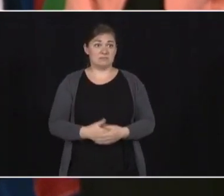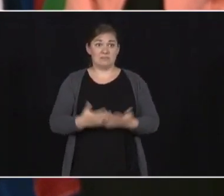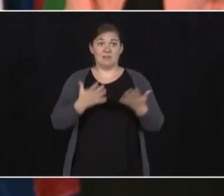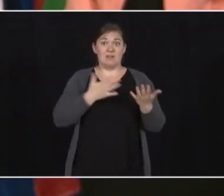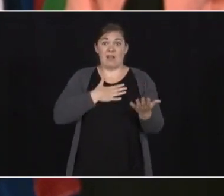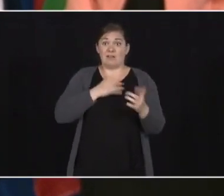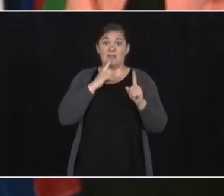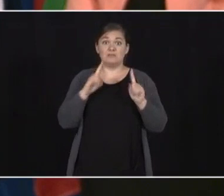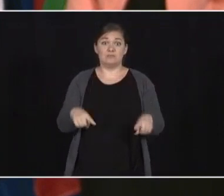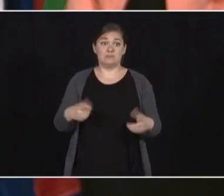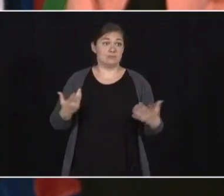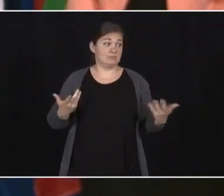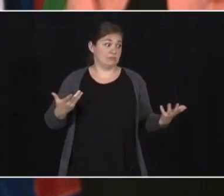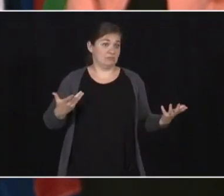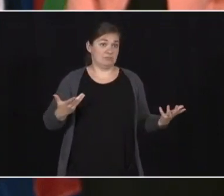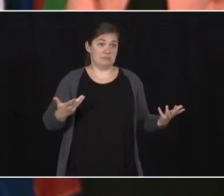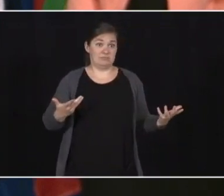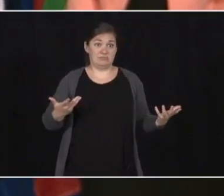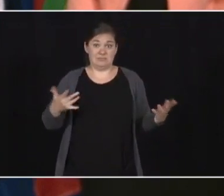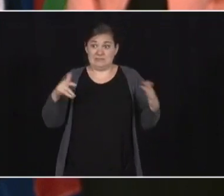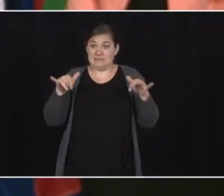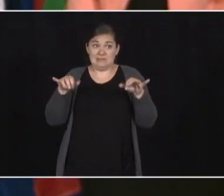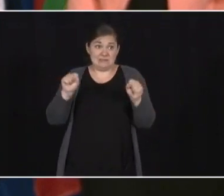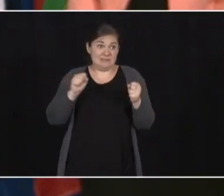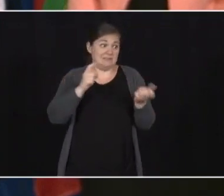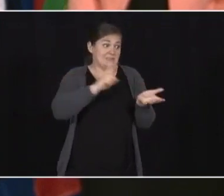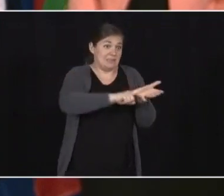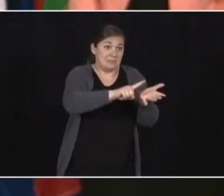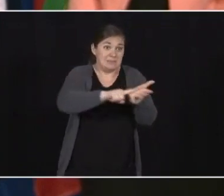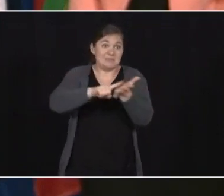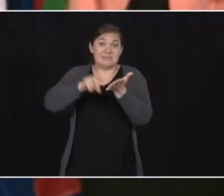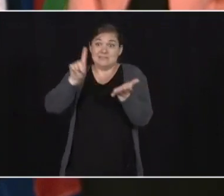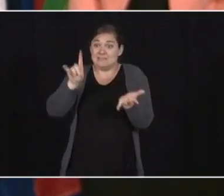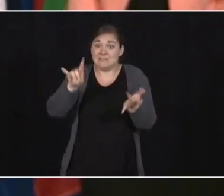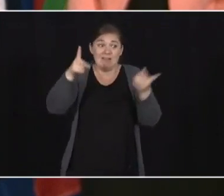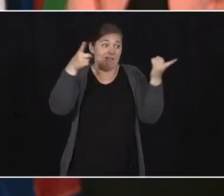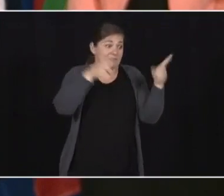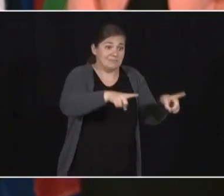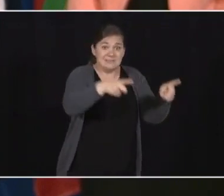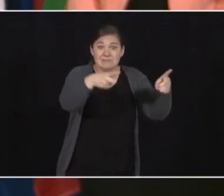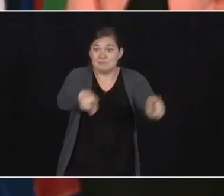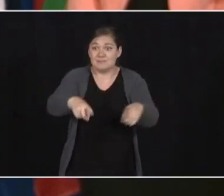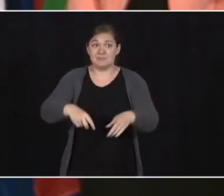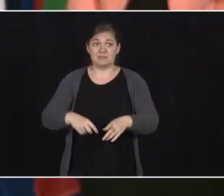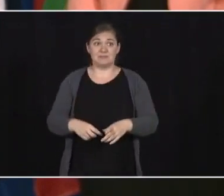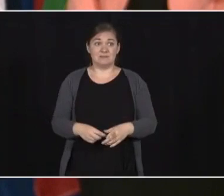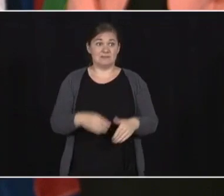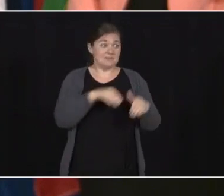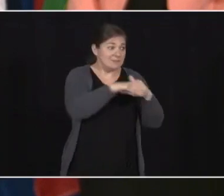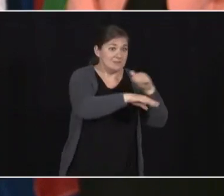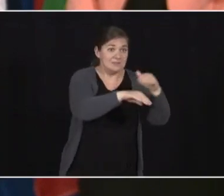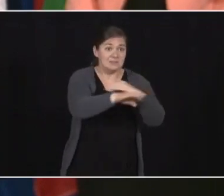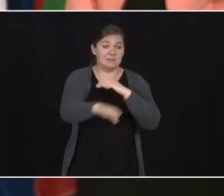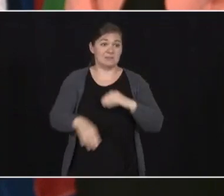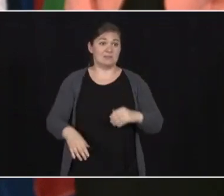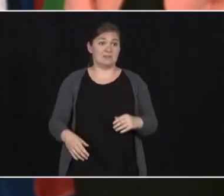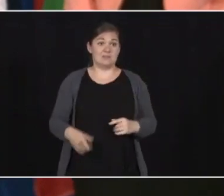The only answer I could be clear on, yes, inspections happen. These folks come in there but it took the